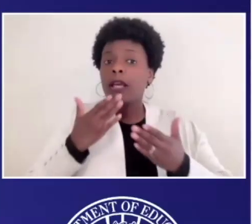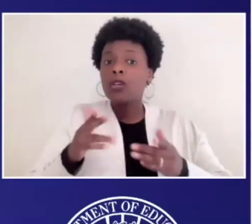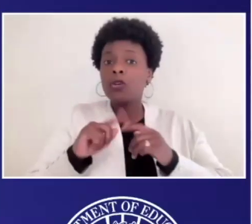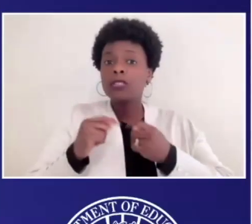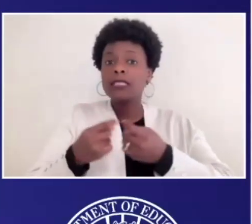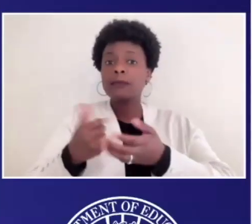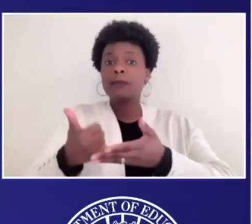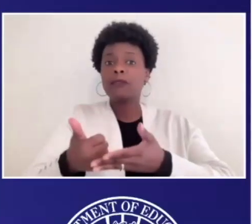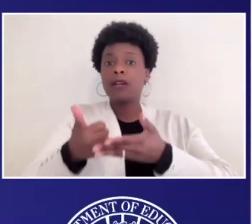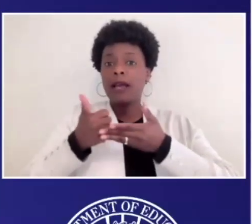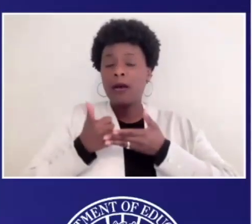especially. Thank you so much.